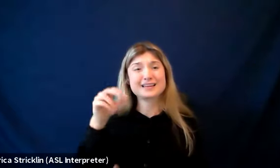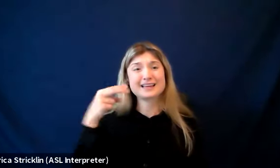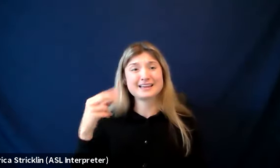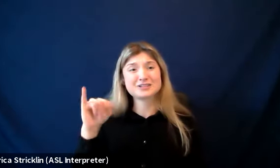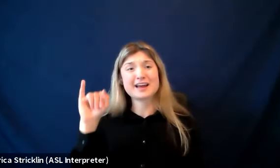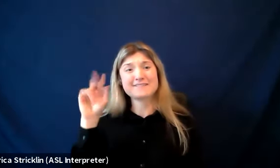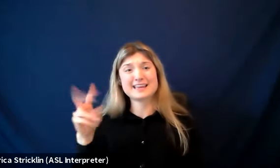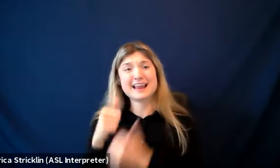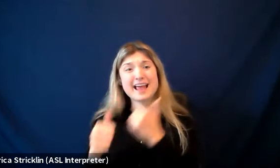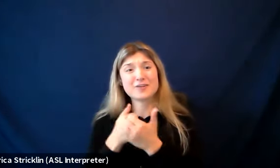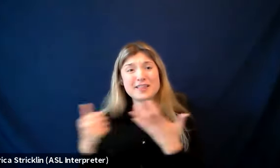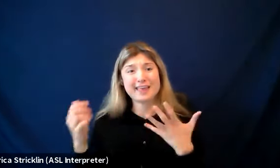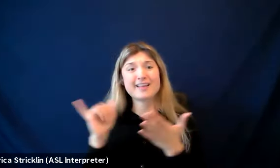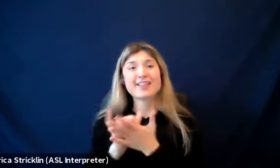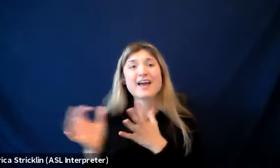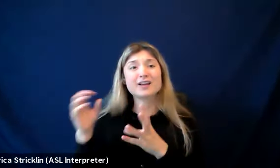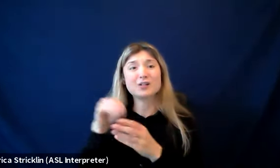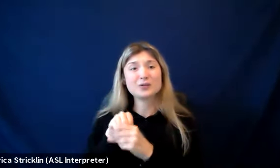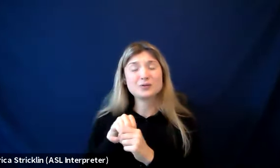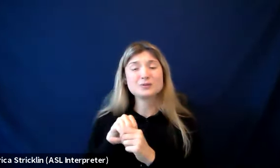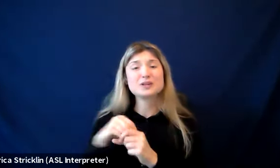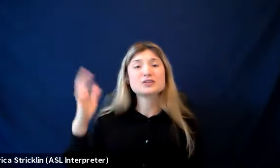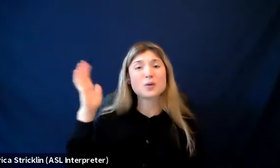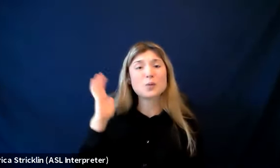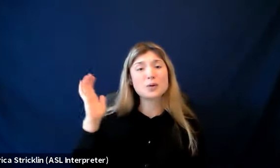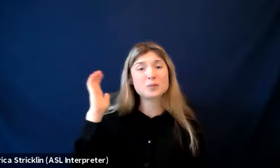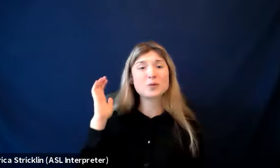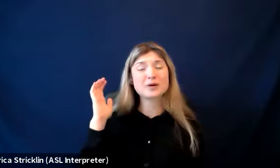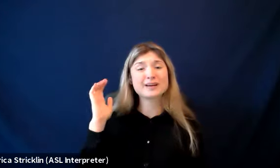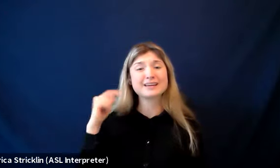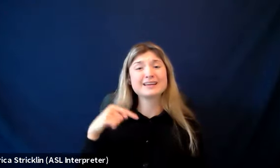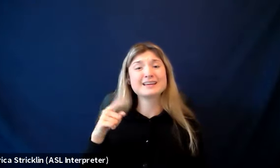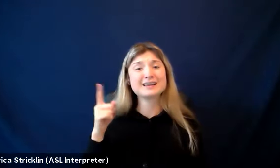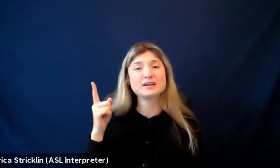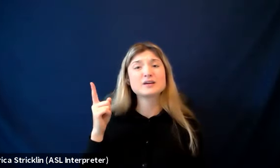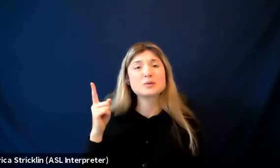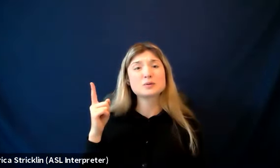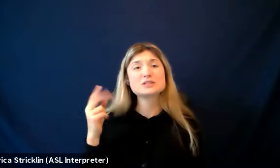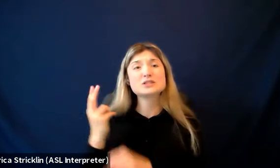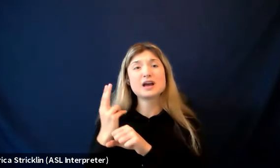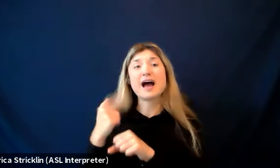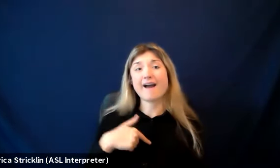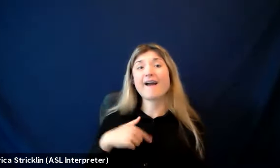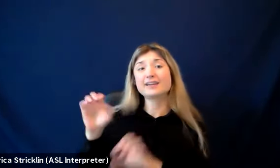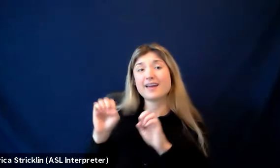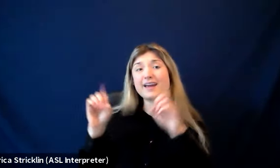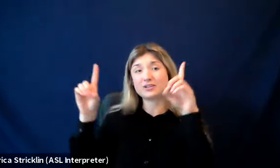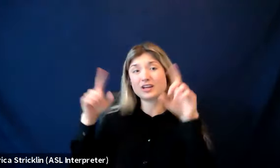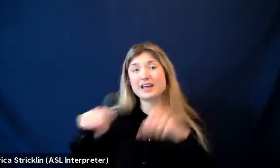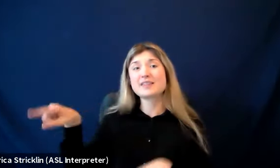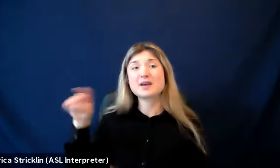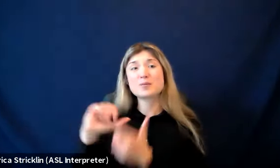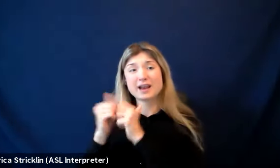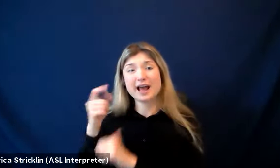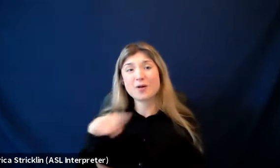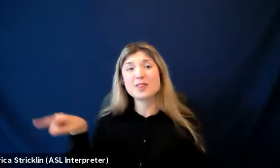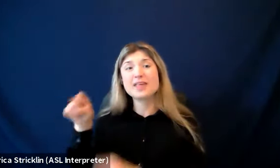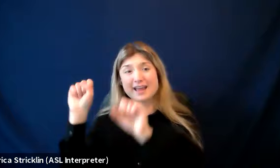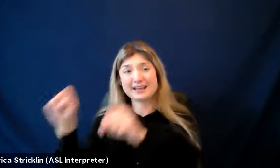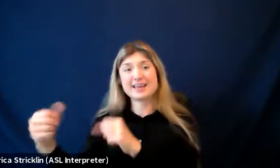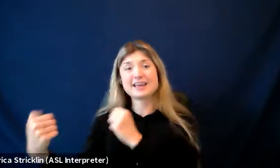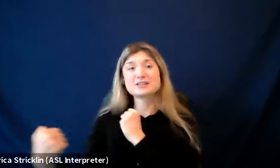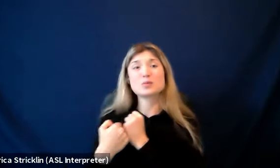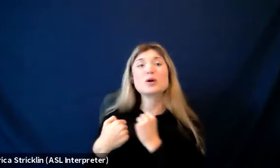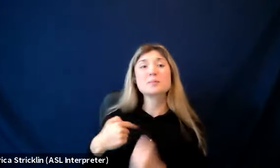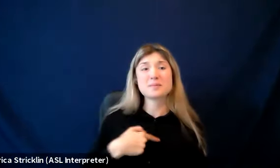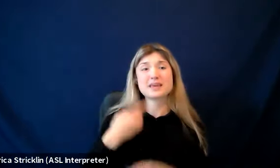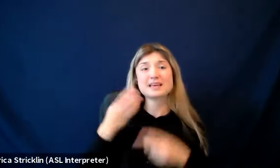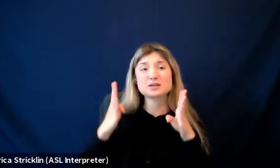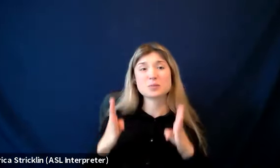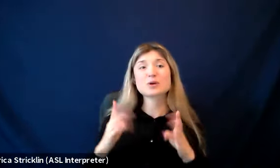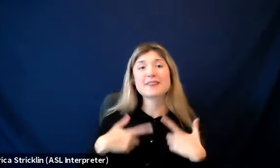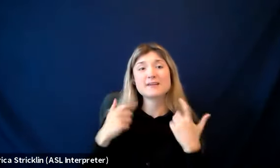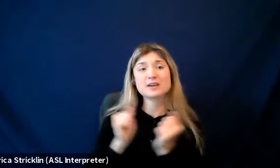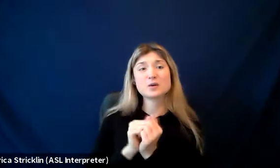You know, So, at one point, you know, it was, it was used to educate them on how they can be more supportive, to me, you know, as a person living with HIV.